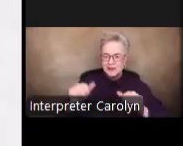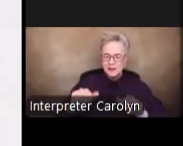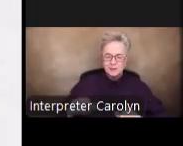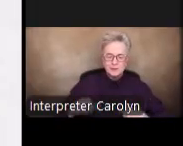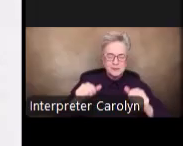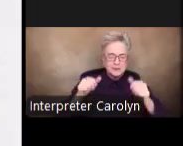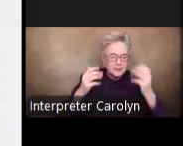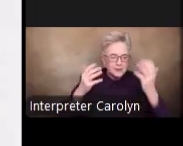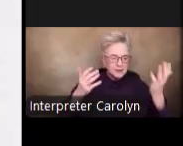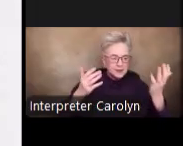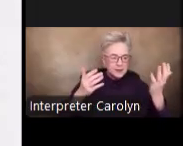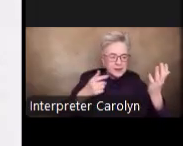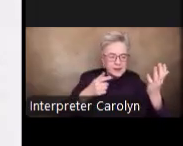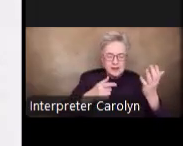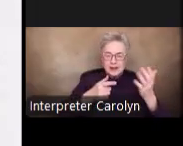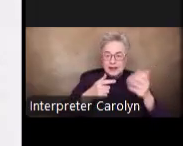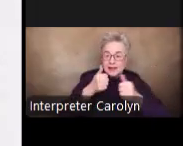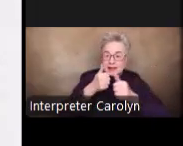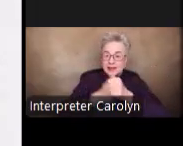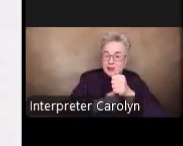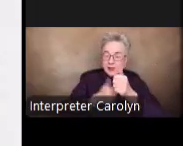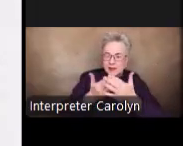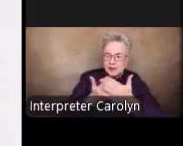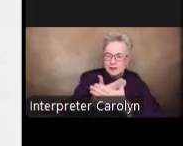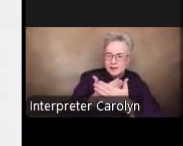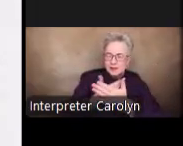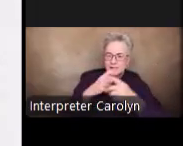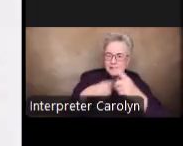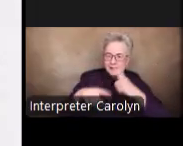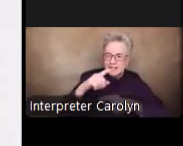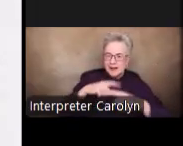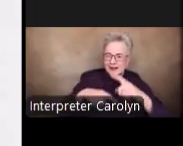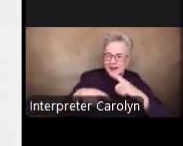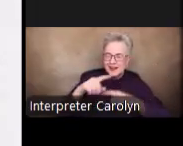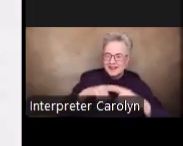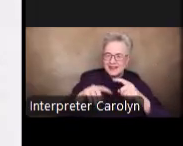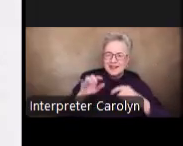each new sound or hand movement is is like another piece of